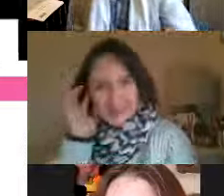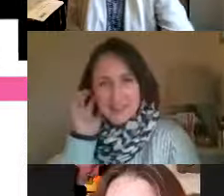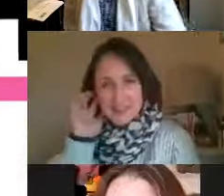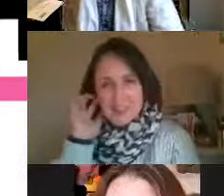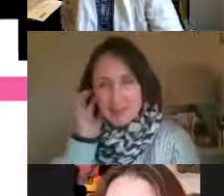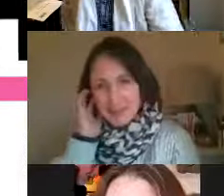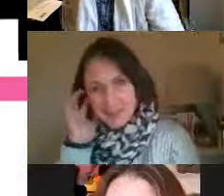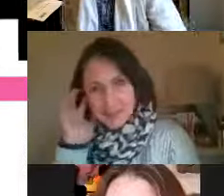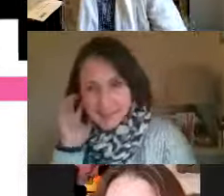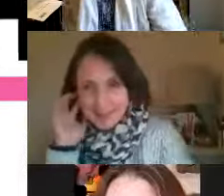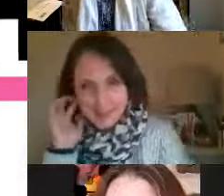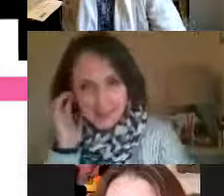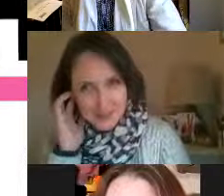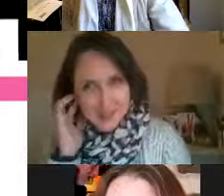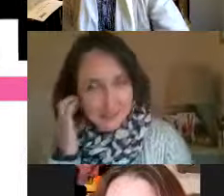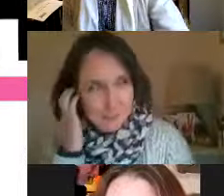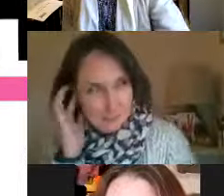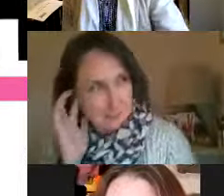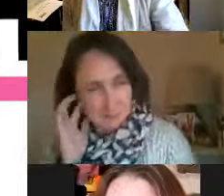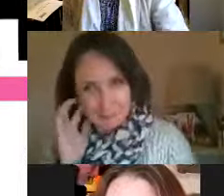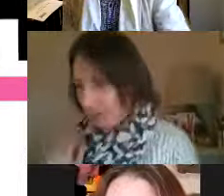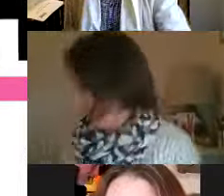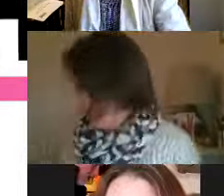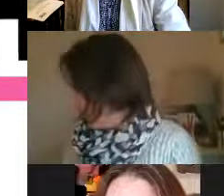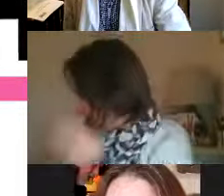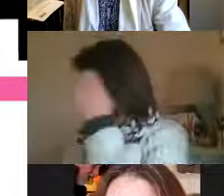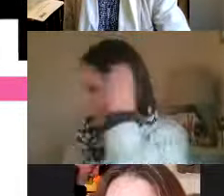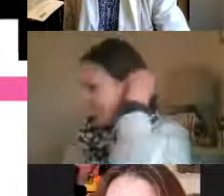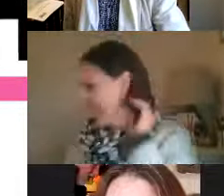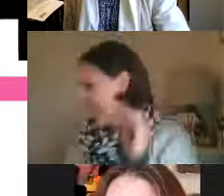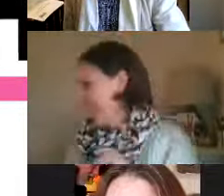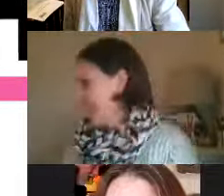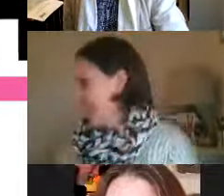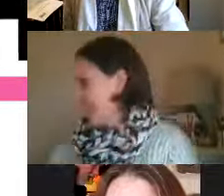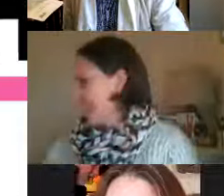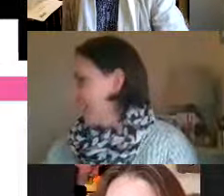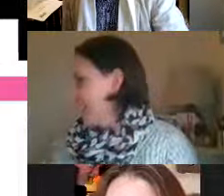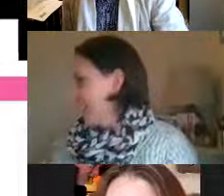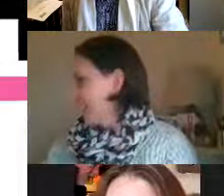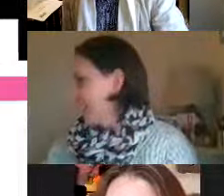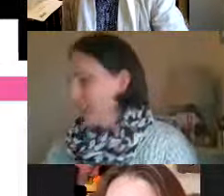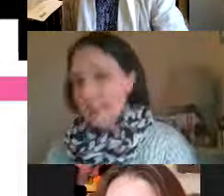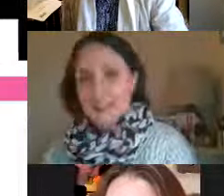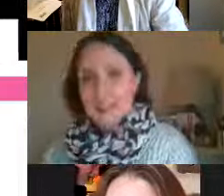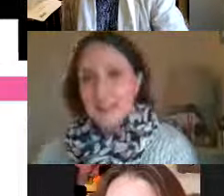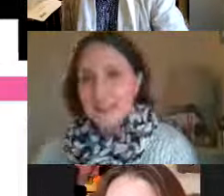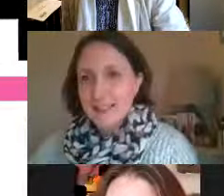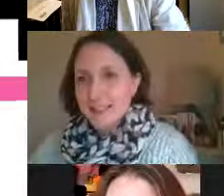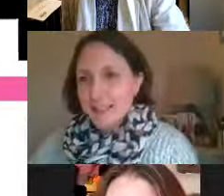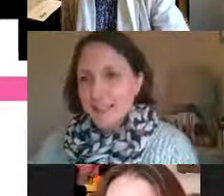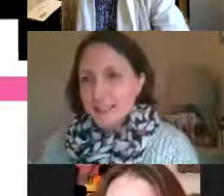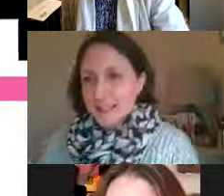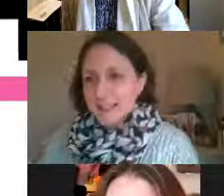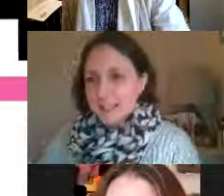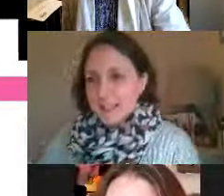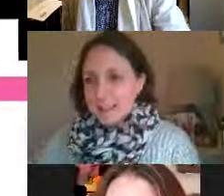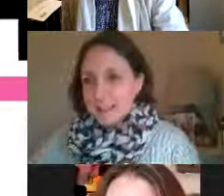scrolling past it yes i've got it now i can see there's 27 in the chat 37